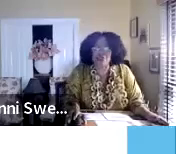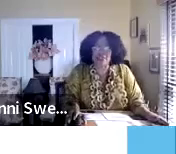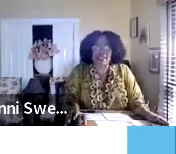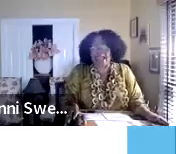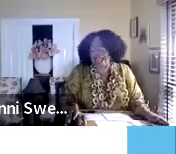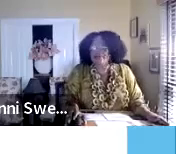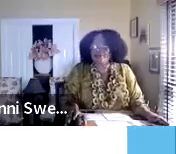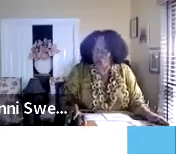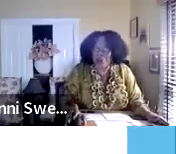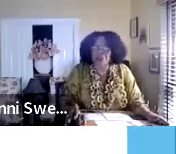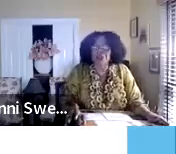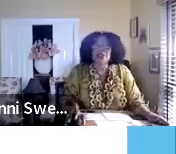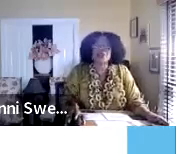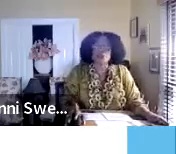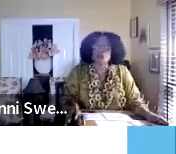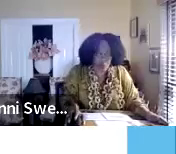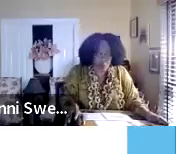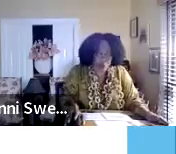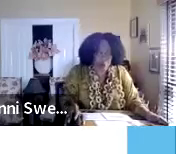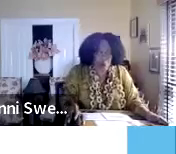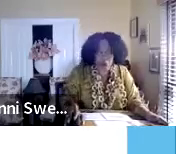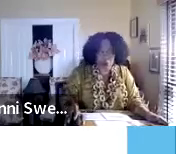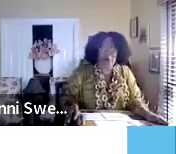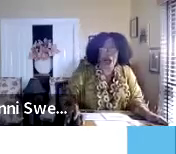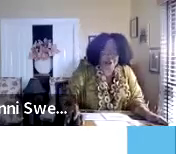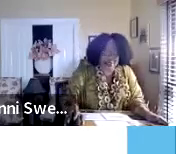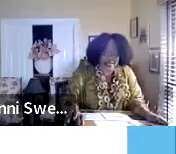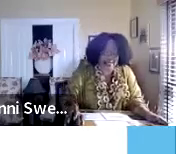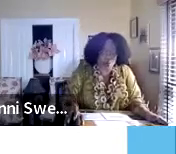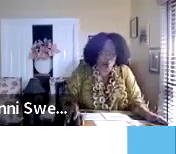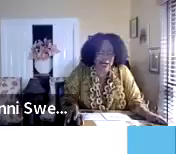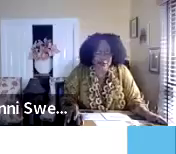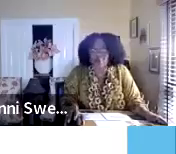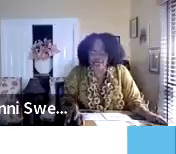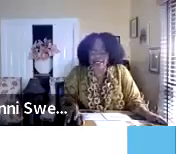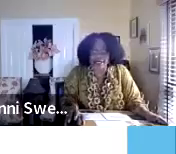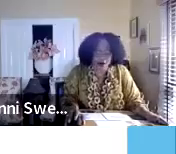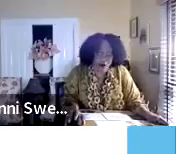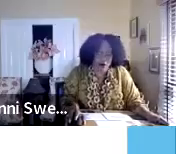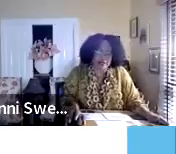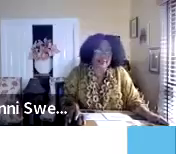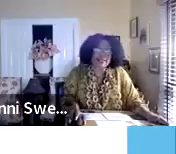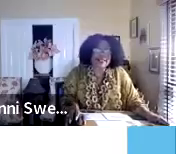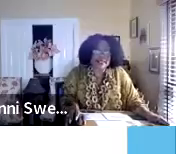have joined. I'm Dr. Penni Sweetenburg-Lee, I'm Training & Alumni Development Programs for Virginia Board for People With